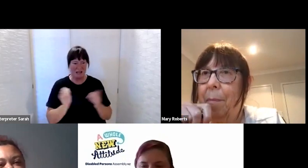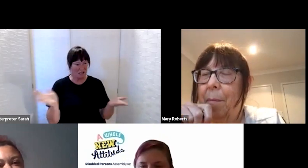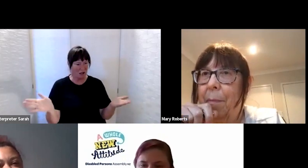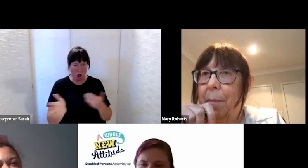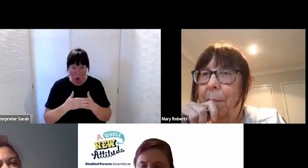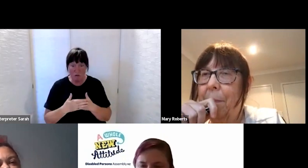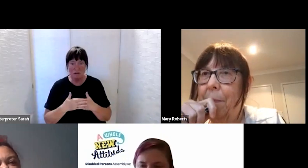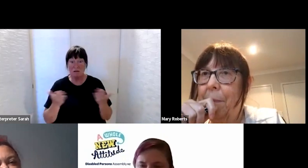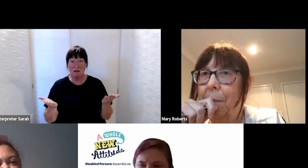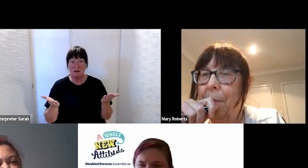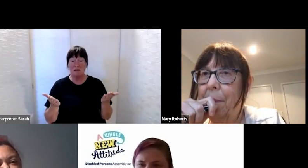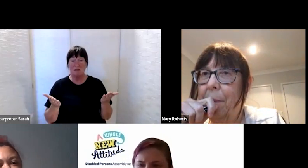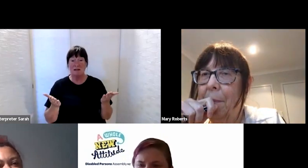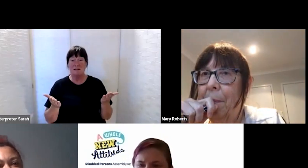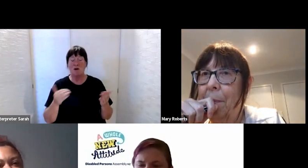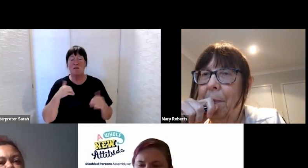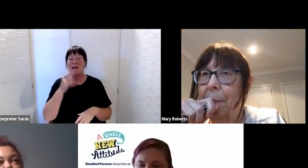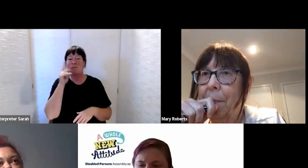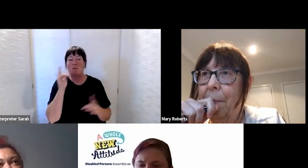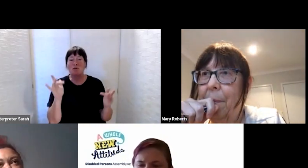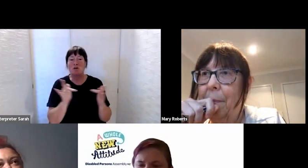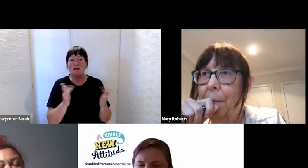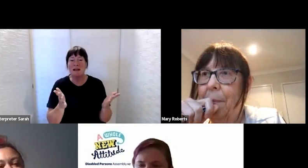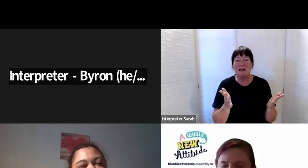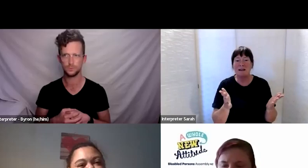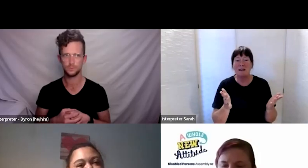and this is what I’m trying to say is, I’m prepared to, you know,